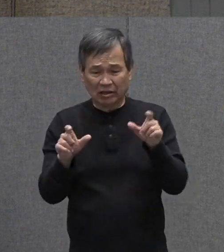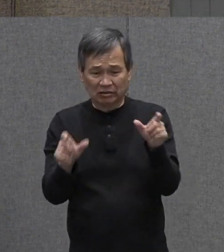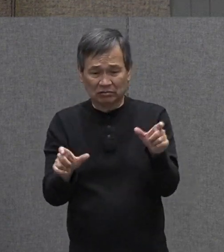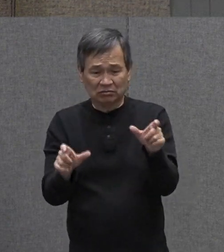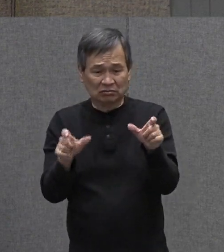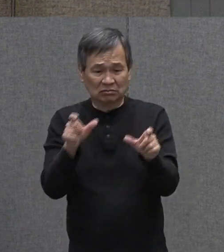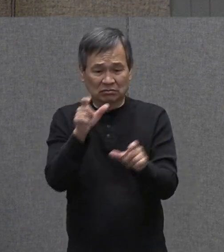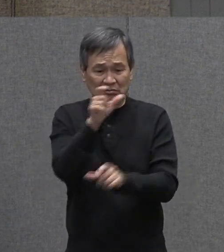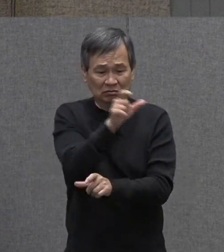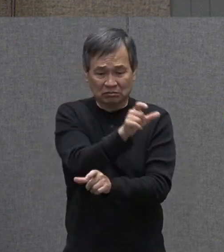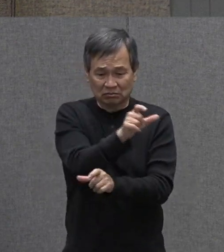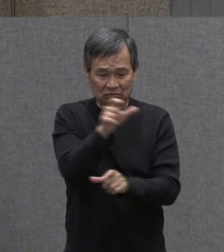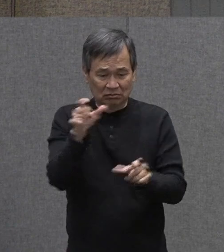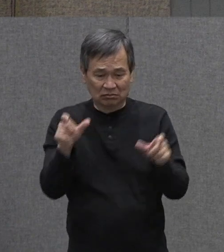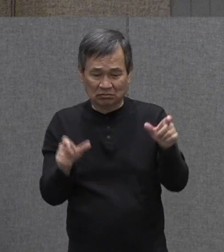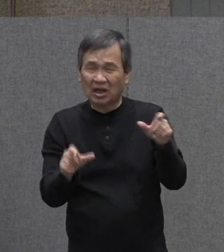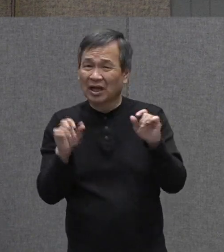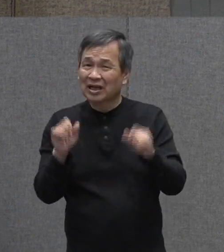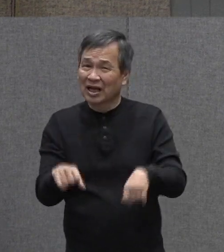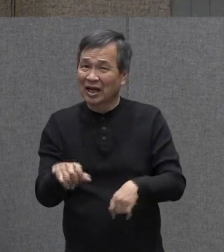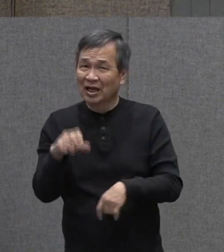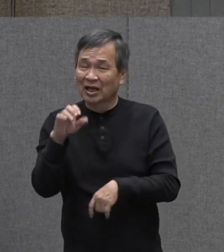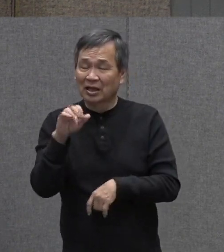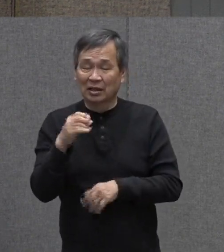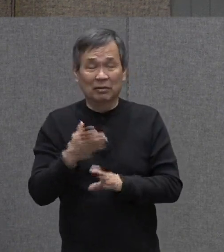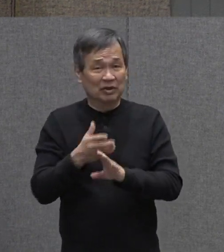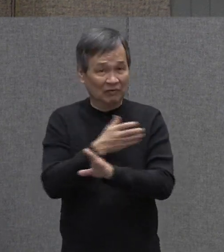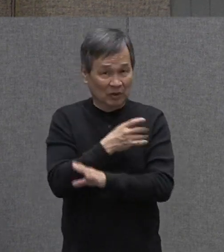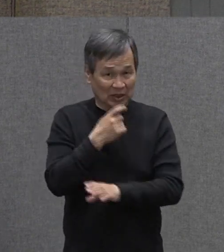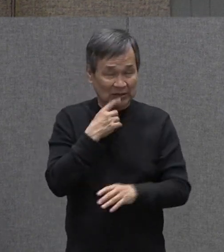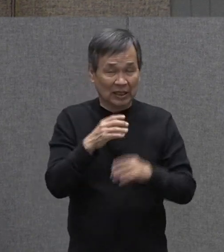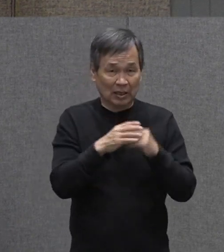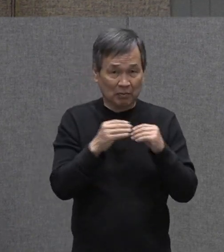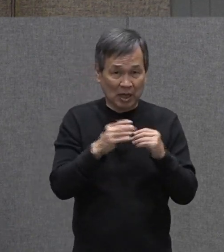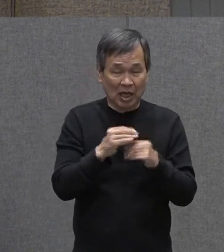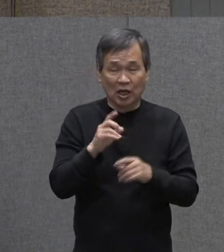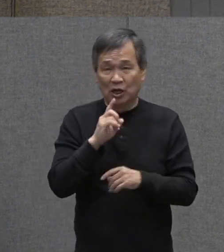Before I said, the pear is green.